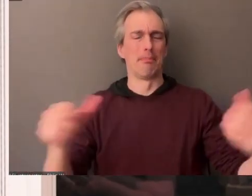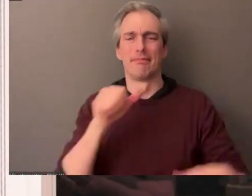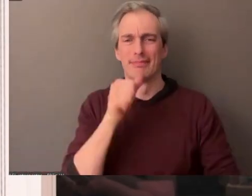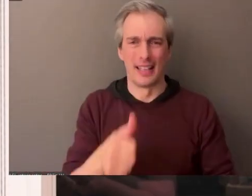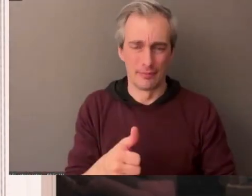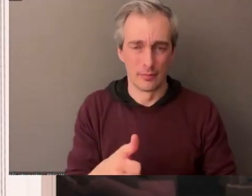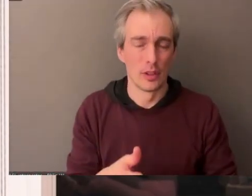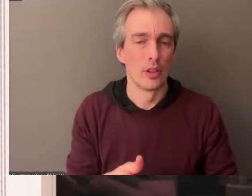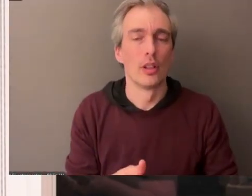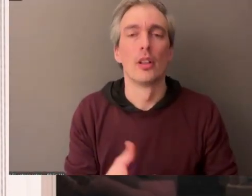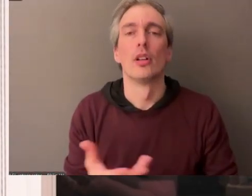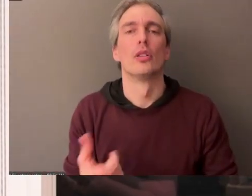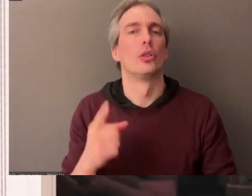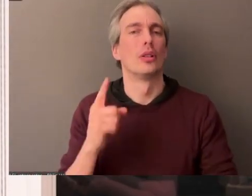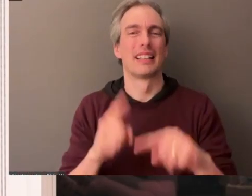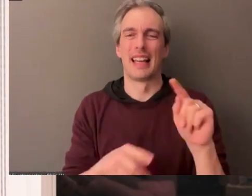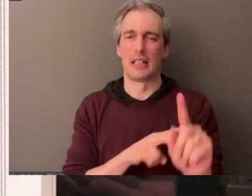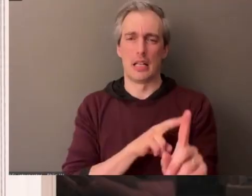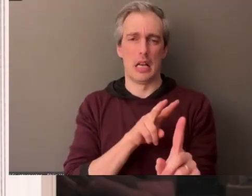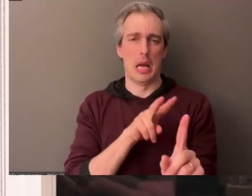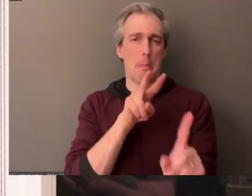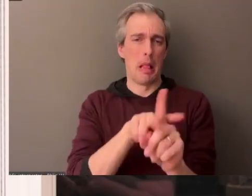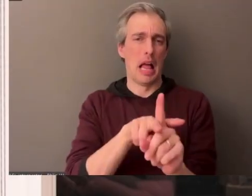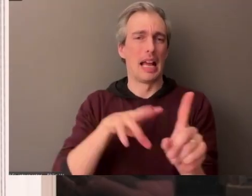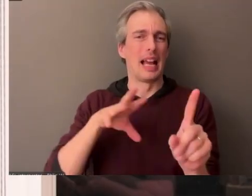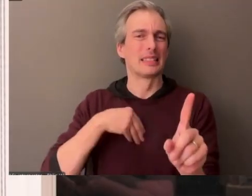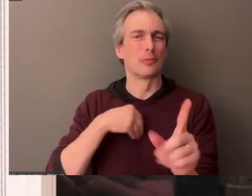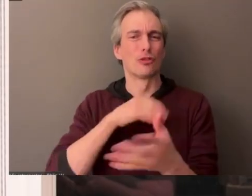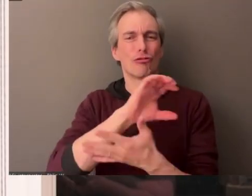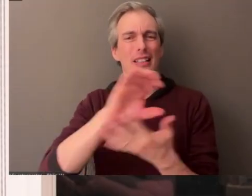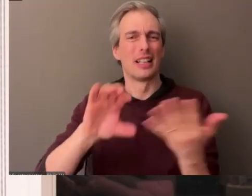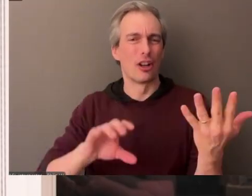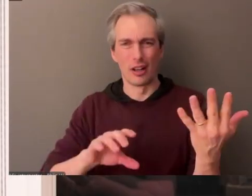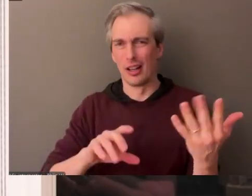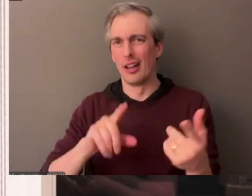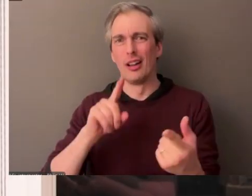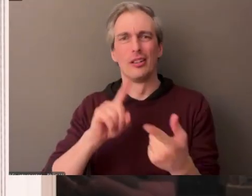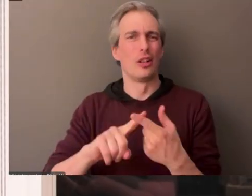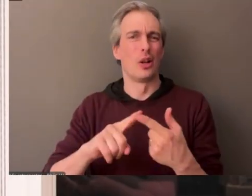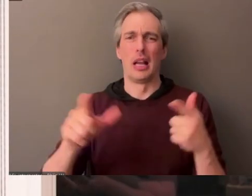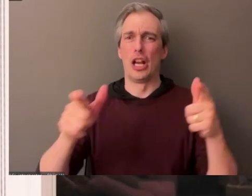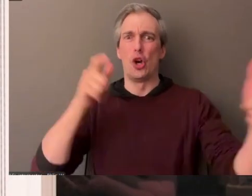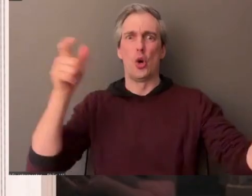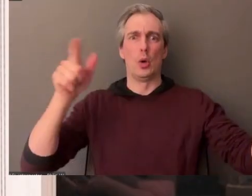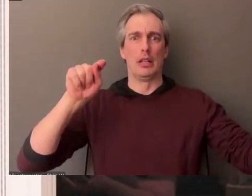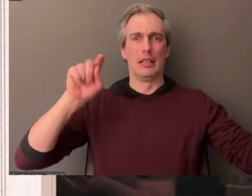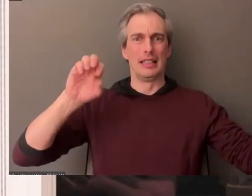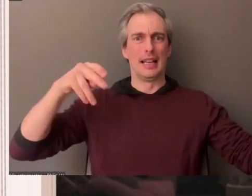to a huge template level place. That ticket shouldn't exist.